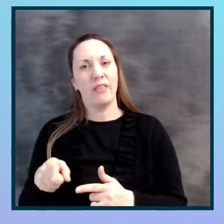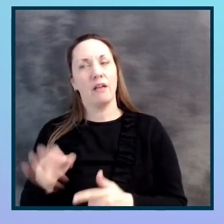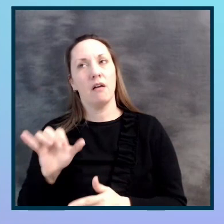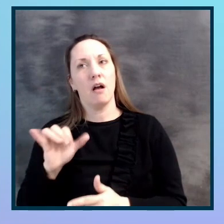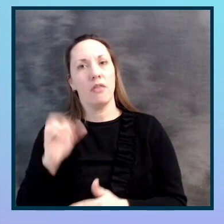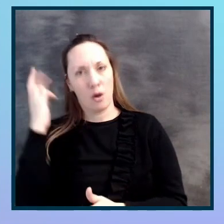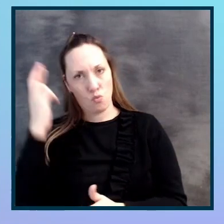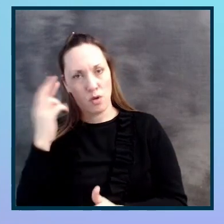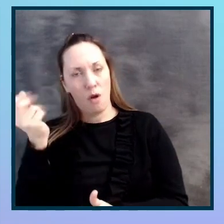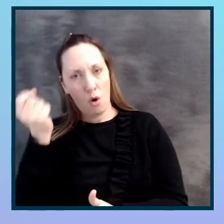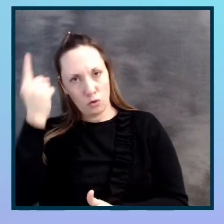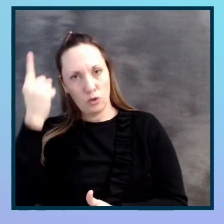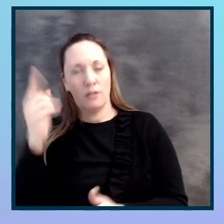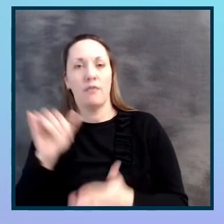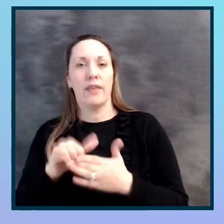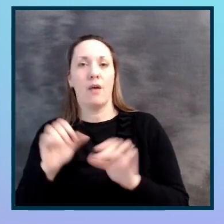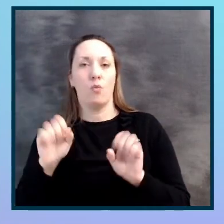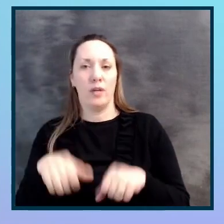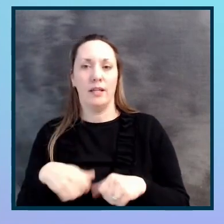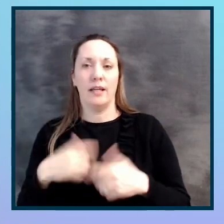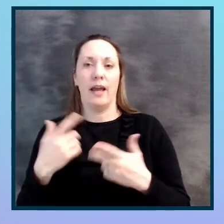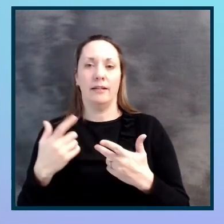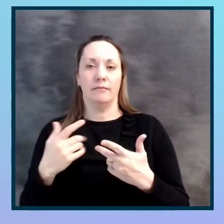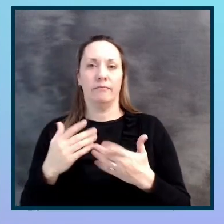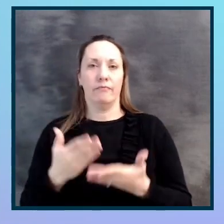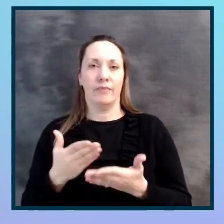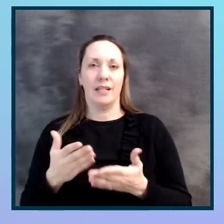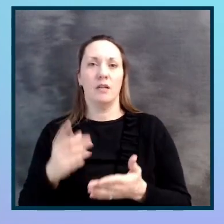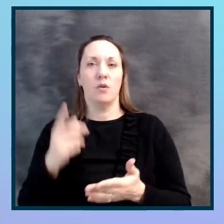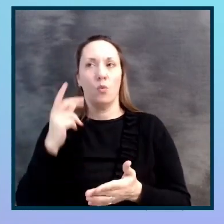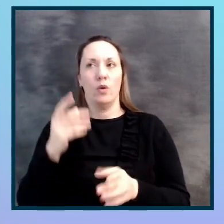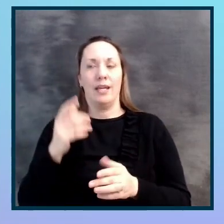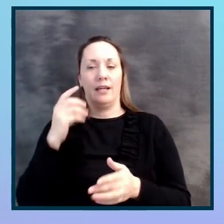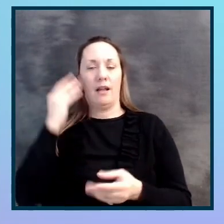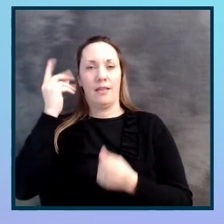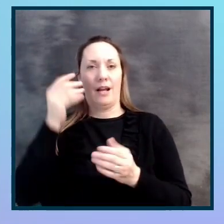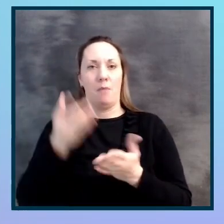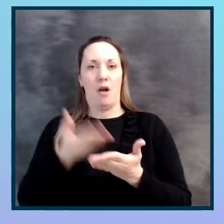we can perseverate on things that before they may have thought of as unimportant.